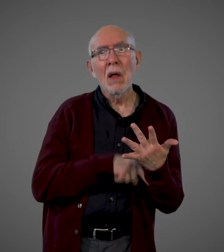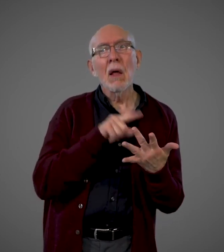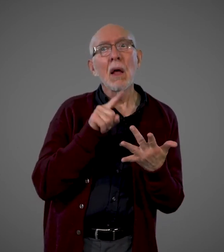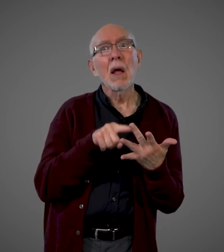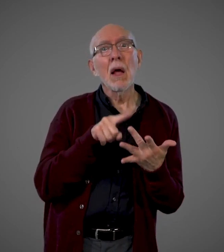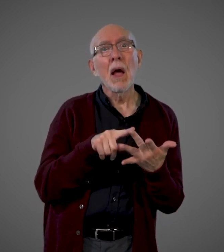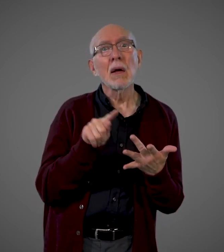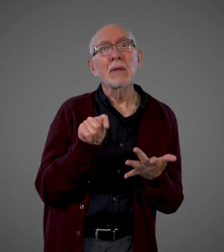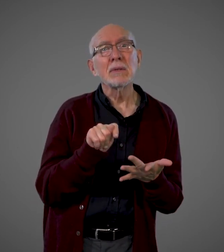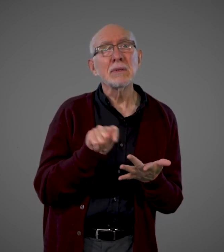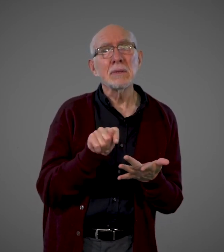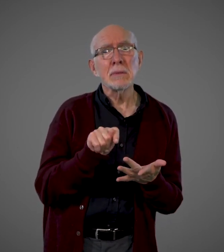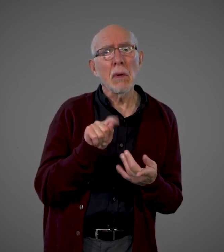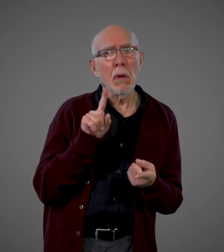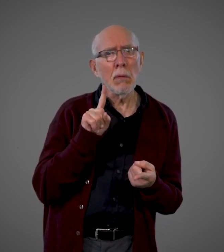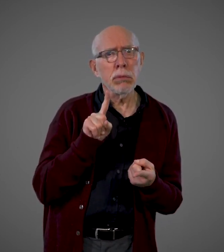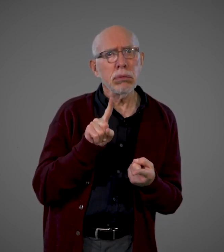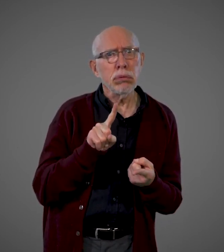If you're not using the bathroom as often.